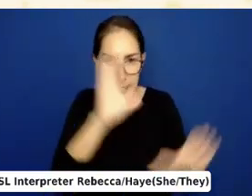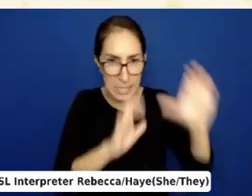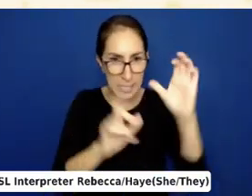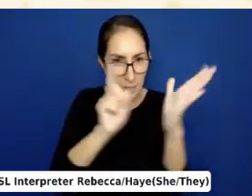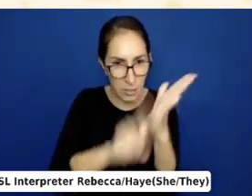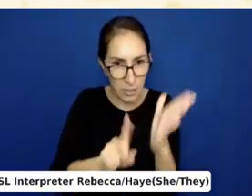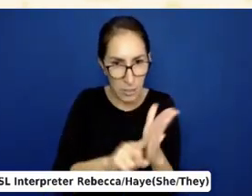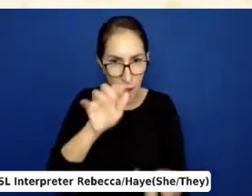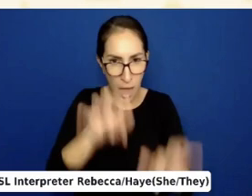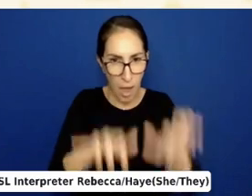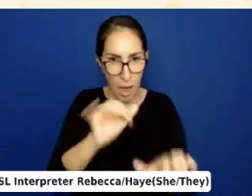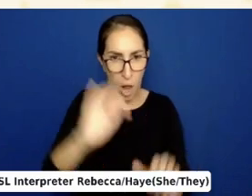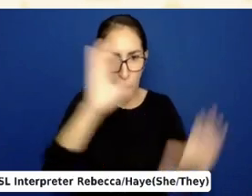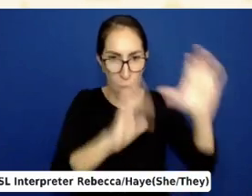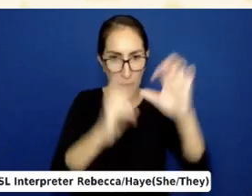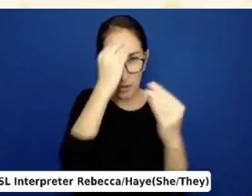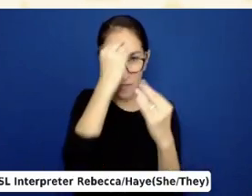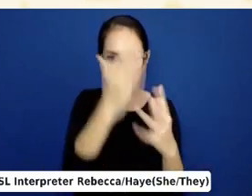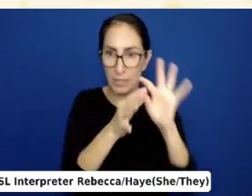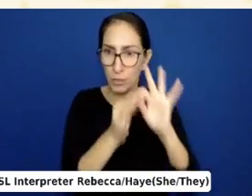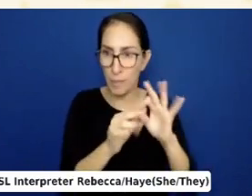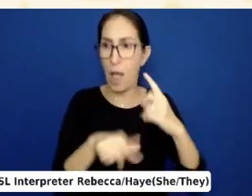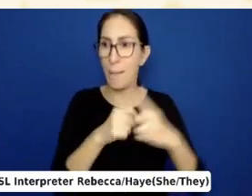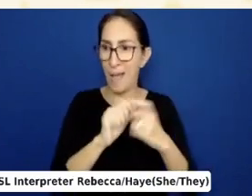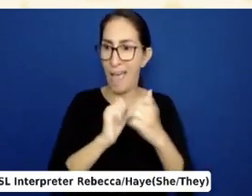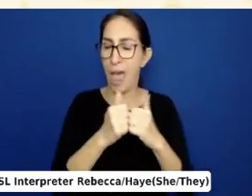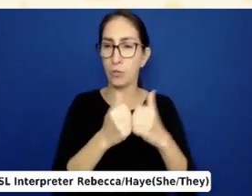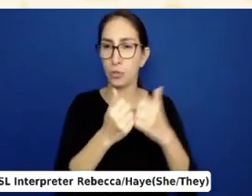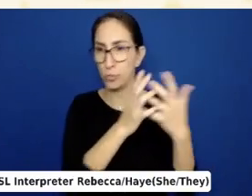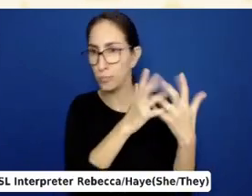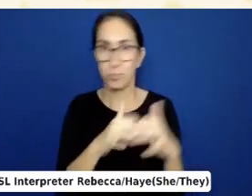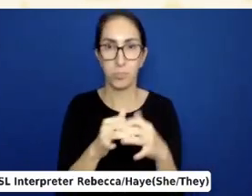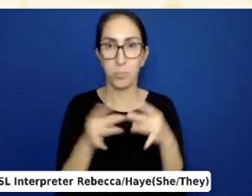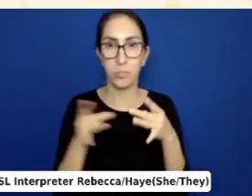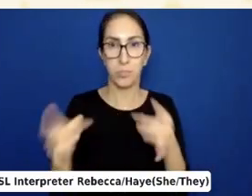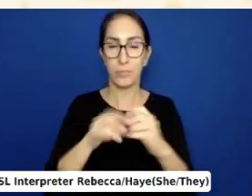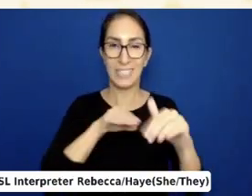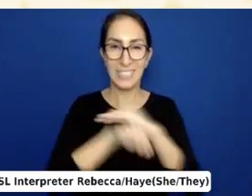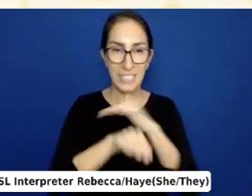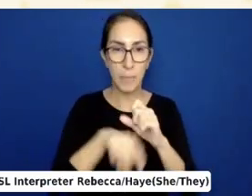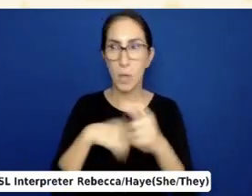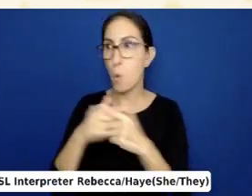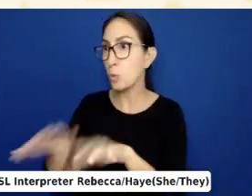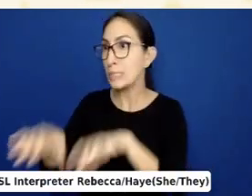in regards to accessibility, taking all the trainings available for multiple companies.